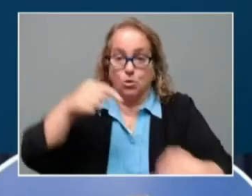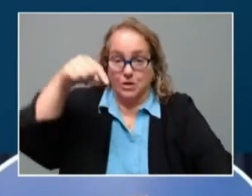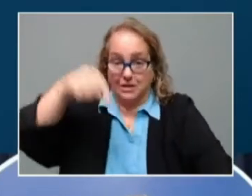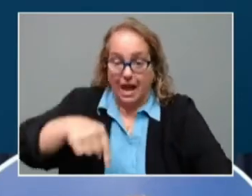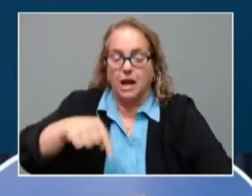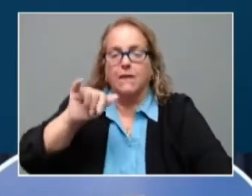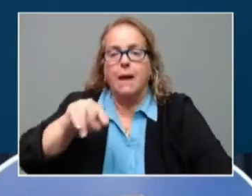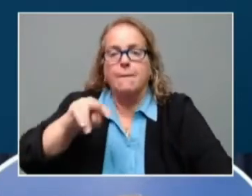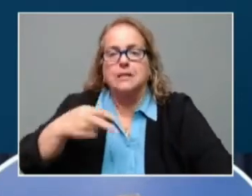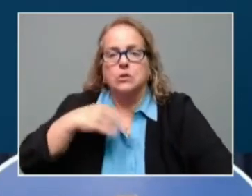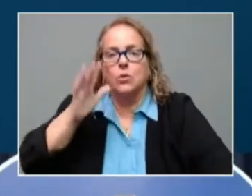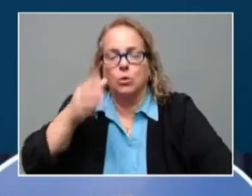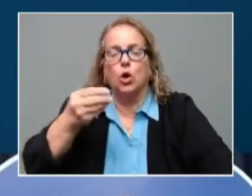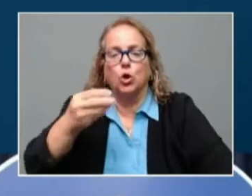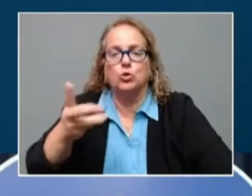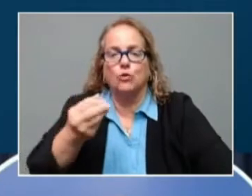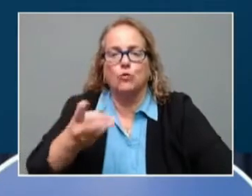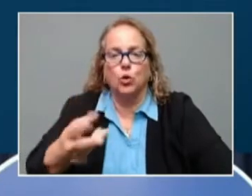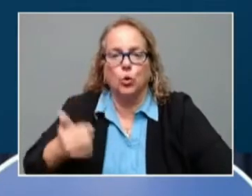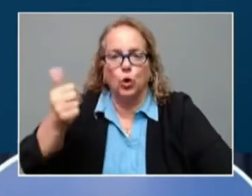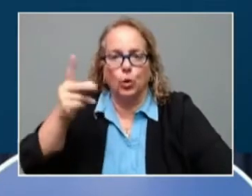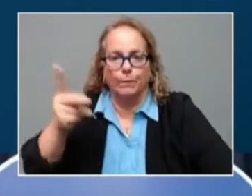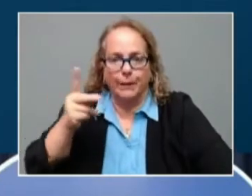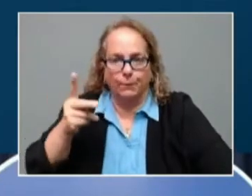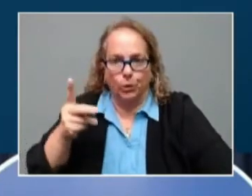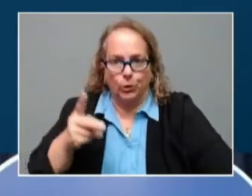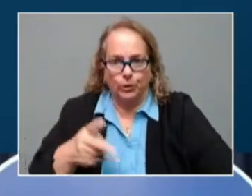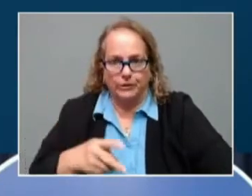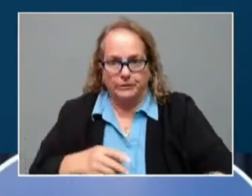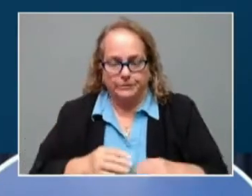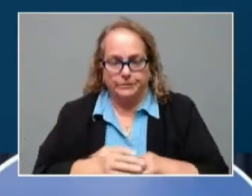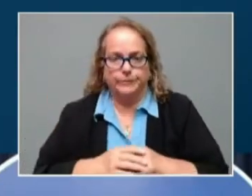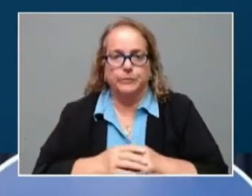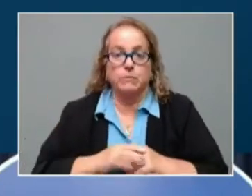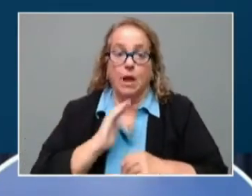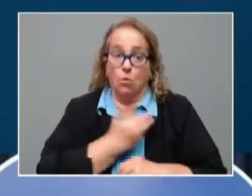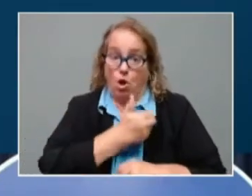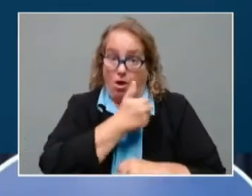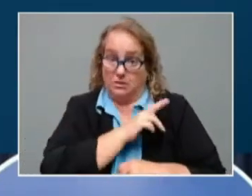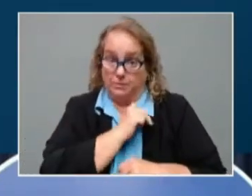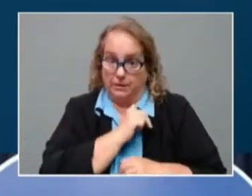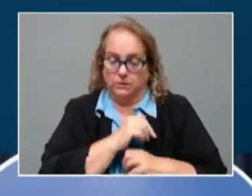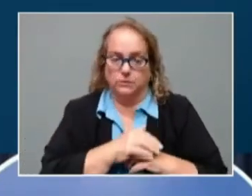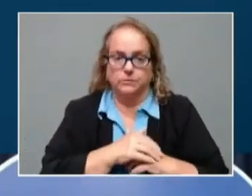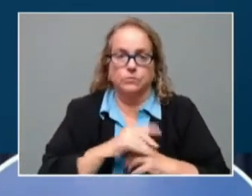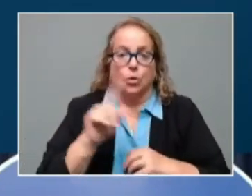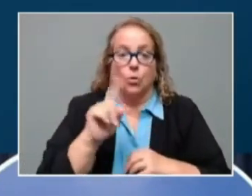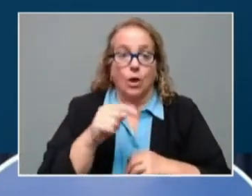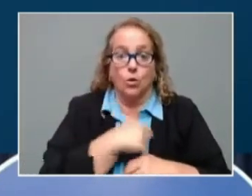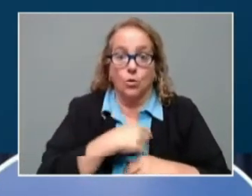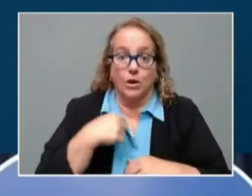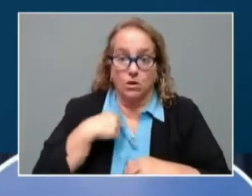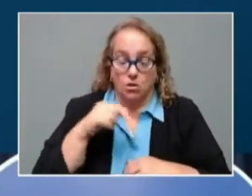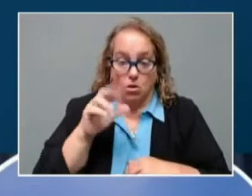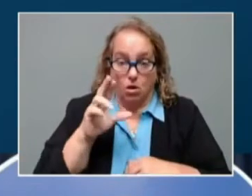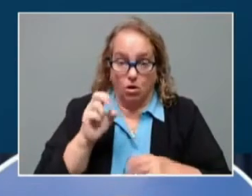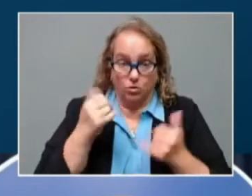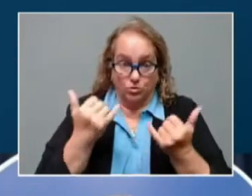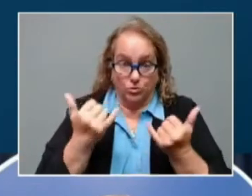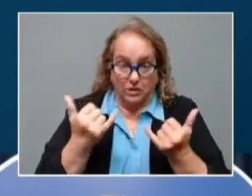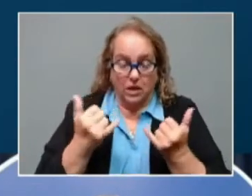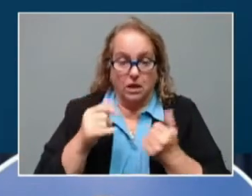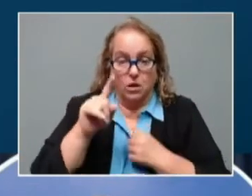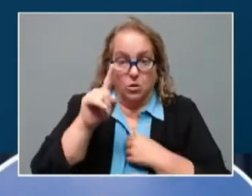we move forward. Our hospitals. Uh and where we are today. 104 I. C. U. Beds